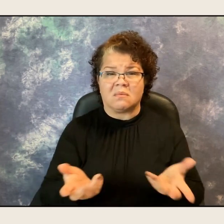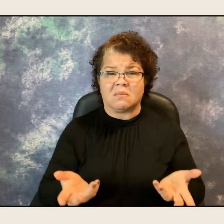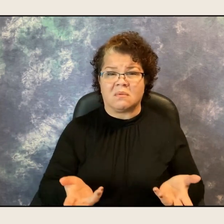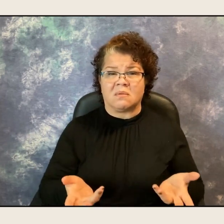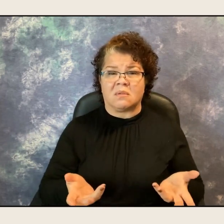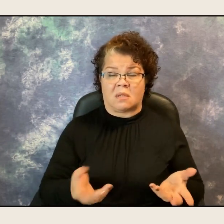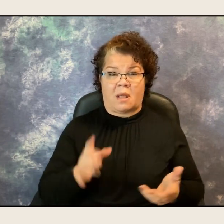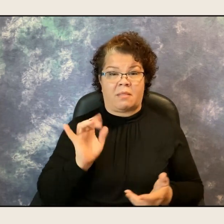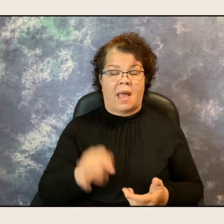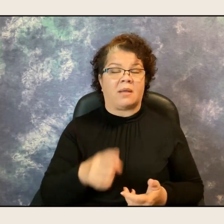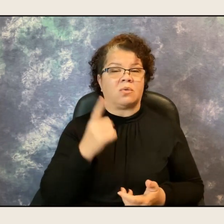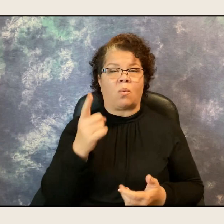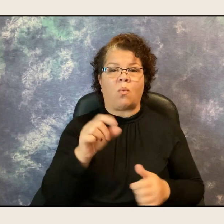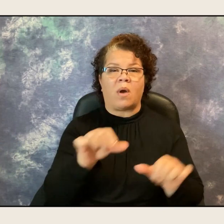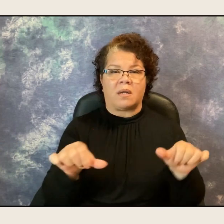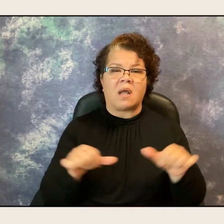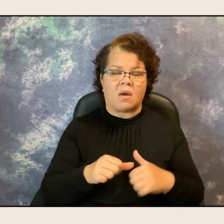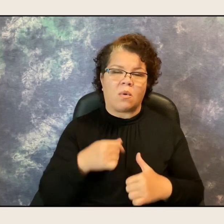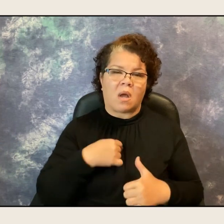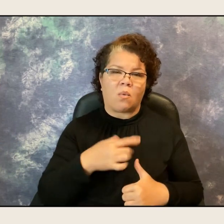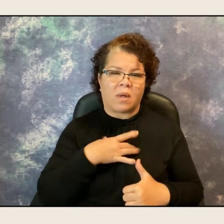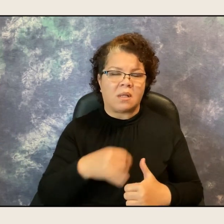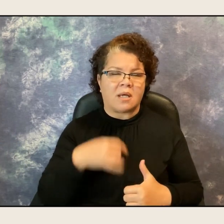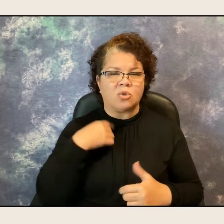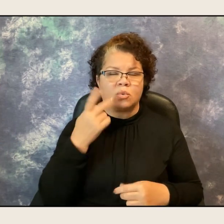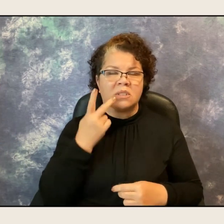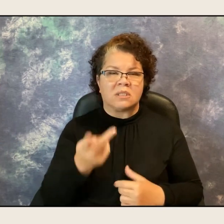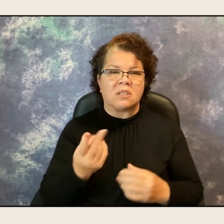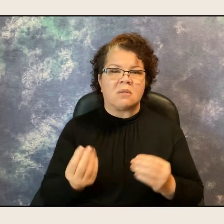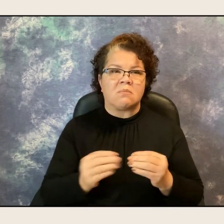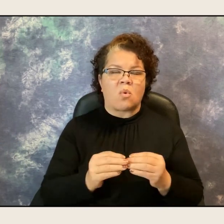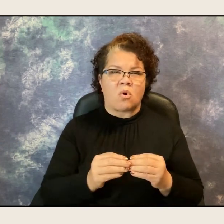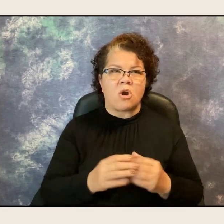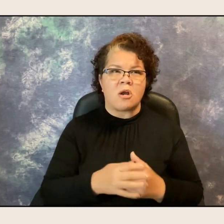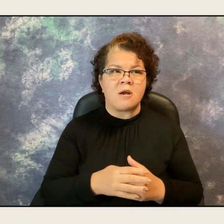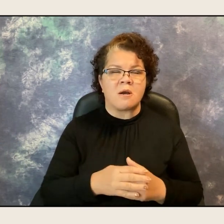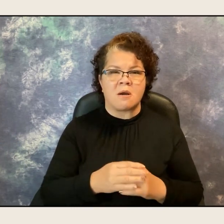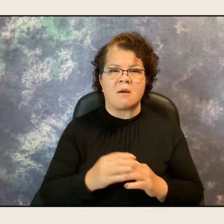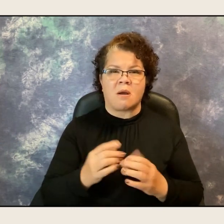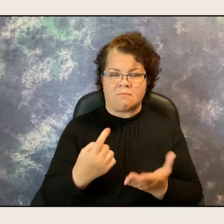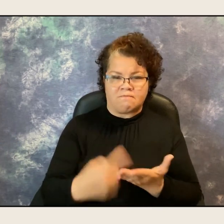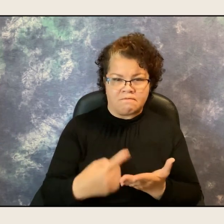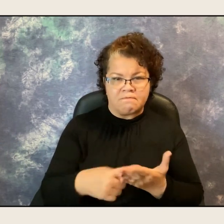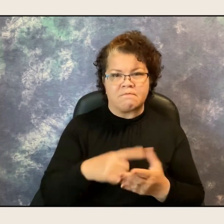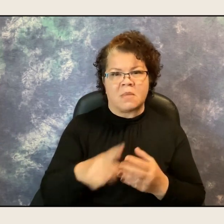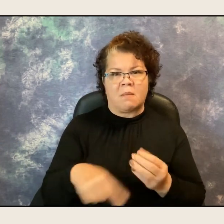that I would just like to see more conversations about, and I plan to do what I can